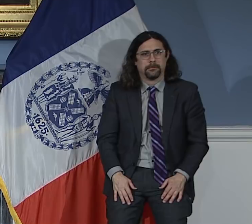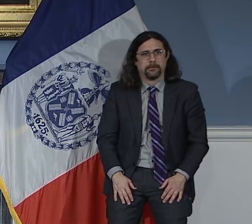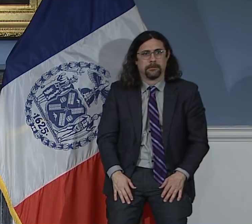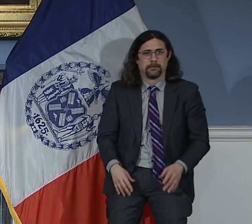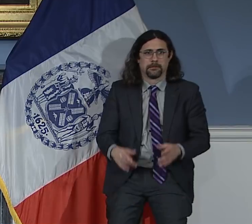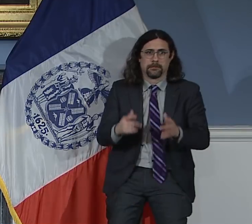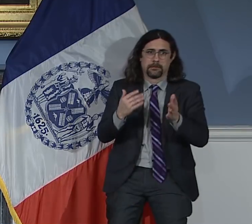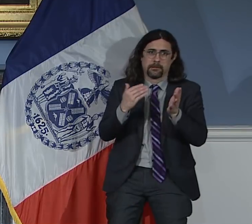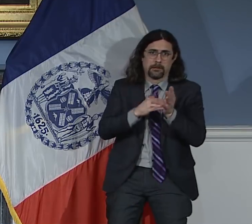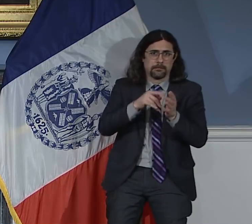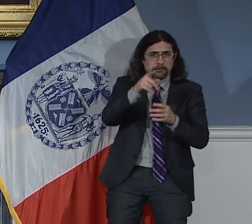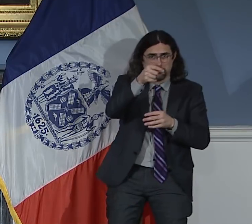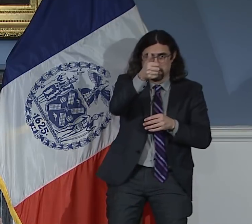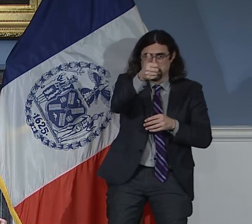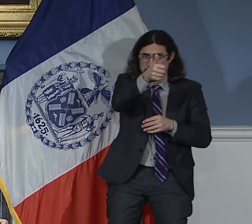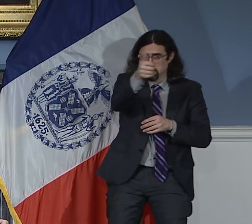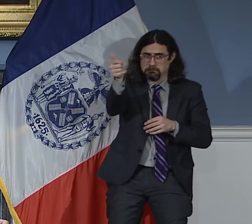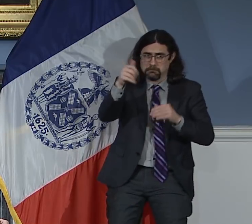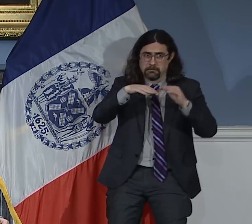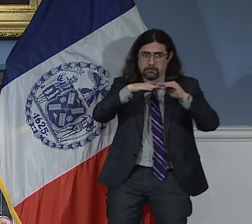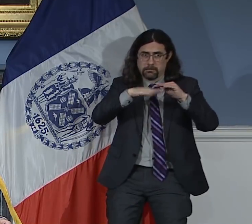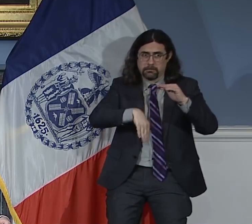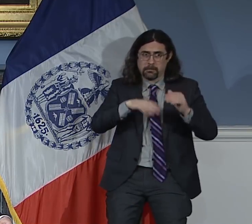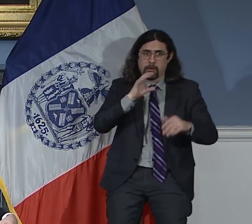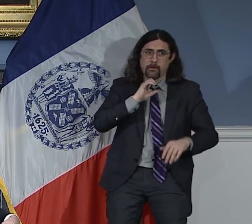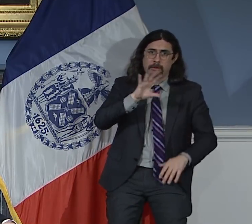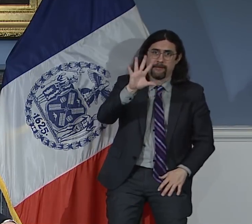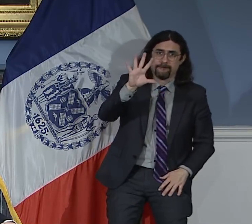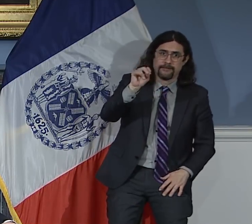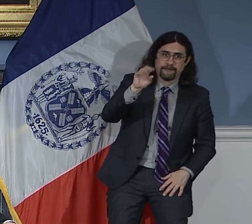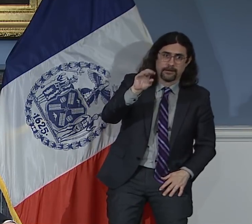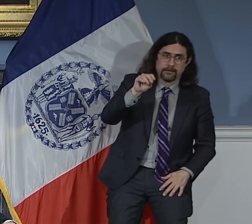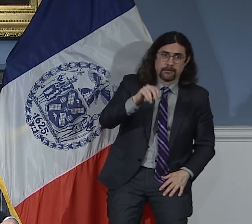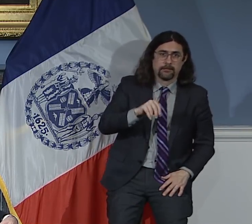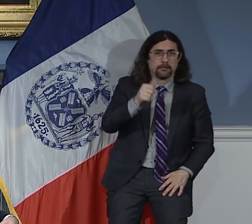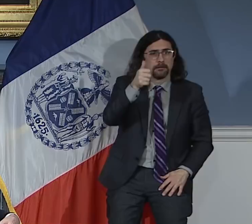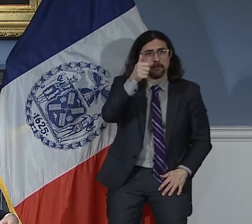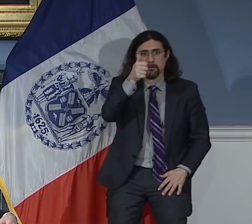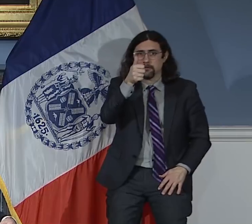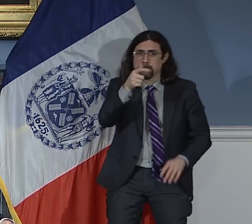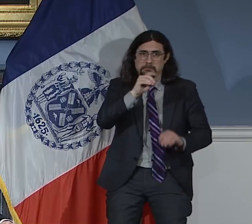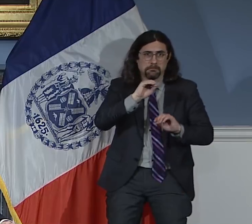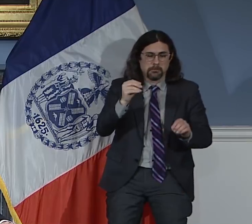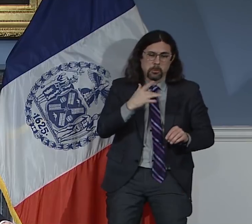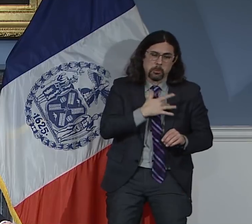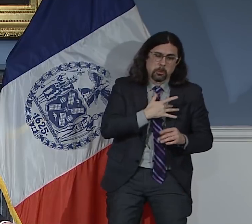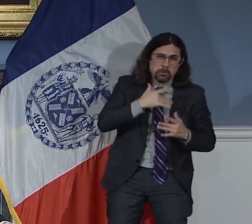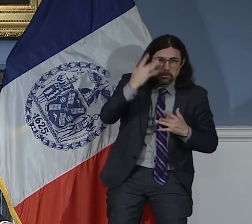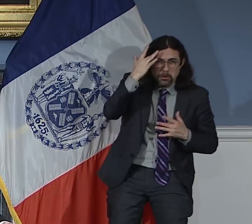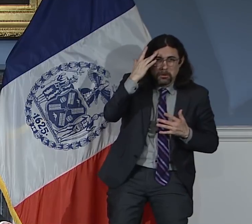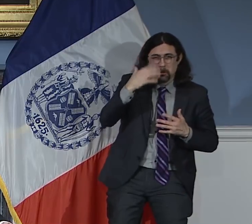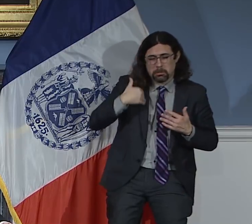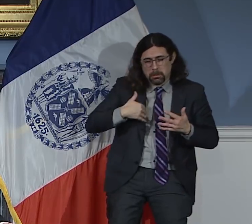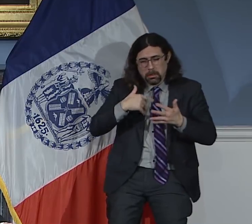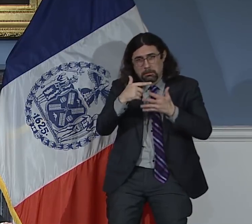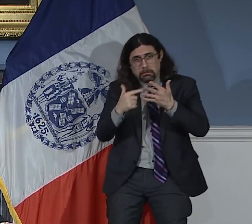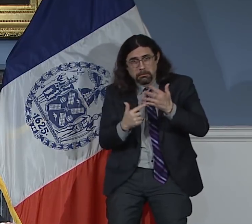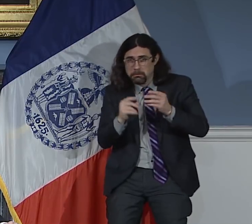HAE VA PRE-EXISTING CONDITION, THOSE ARE EXACTLY THE PEOPLE WHO ARE COMING THROUGH OVERWHELMINGLY